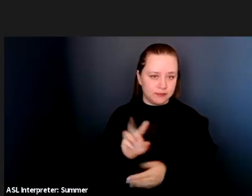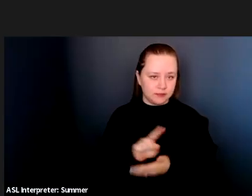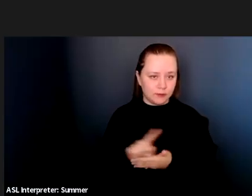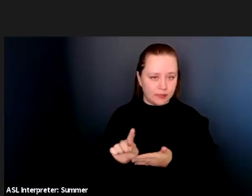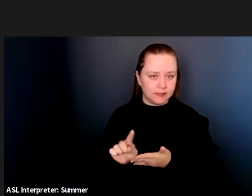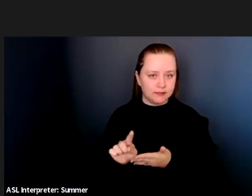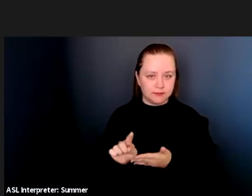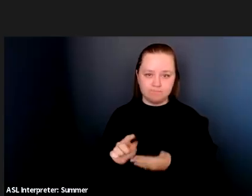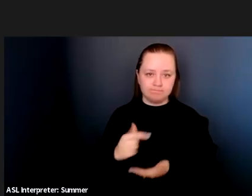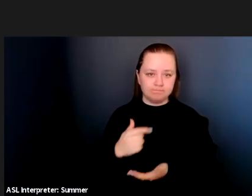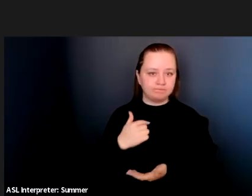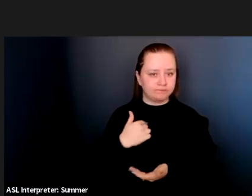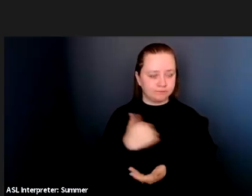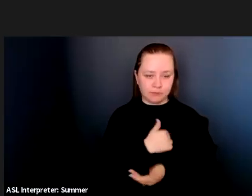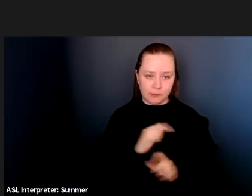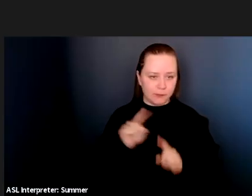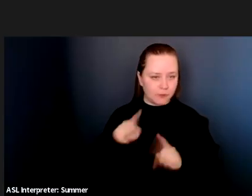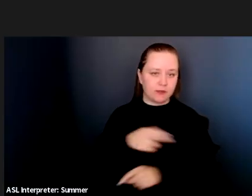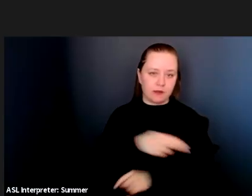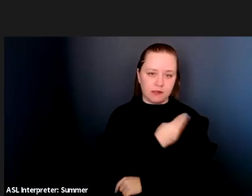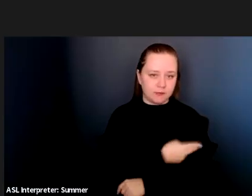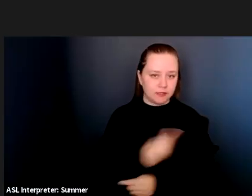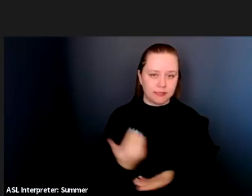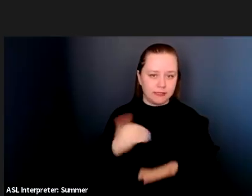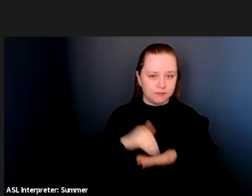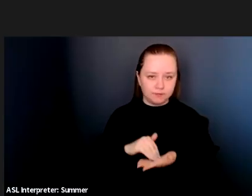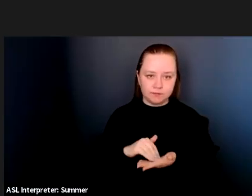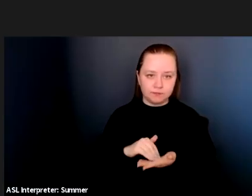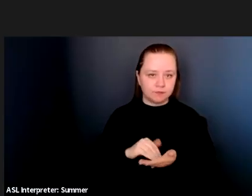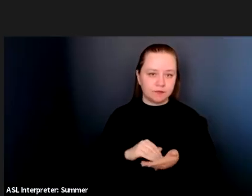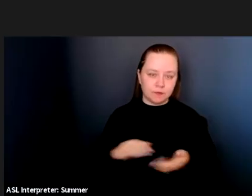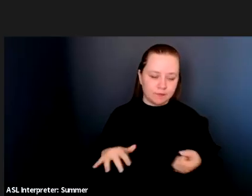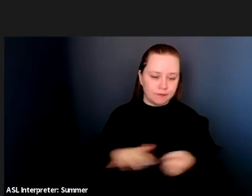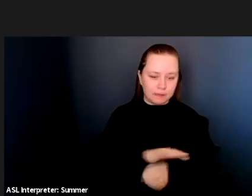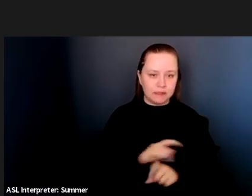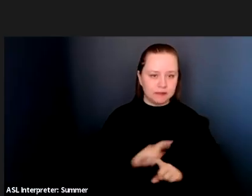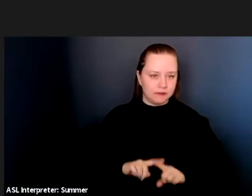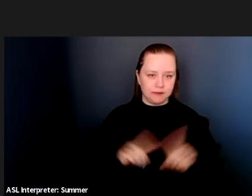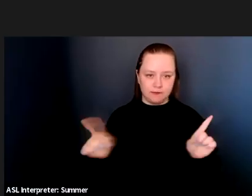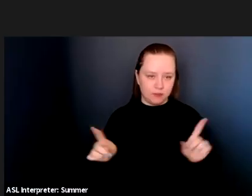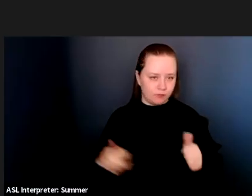completely different than the first labor. She arrived 2 hours later.